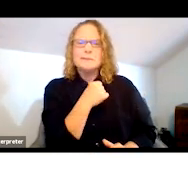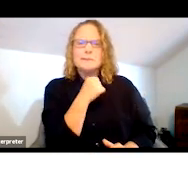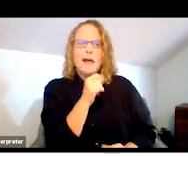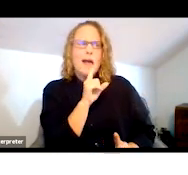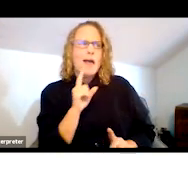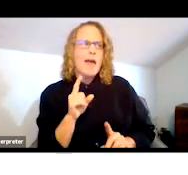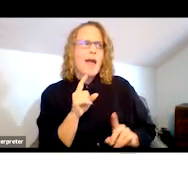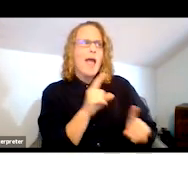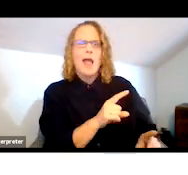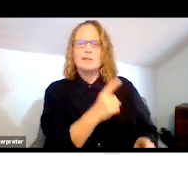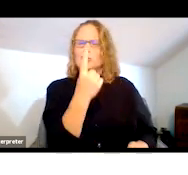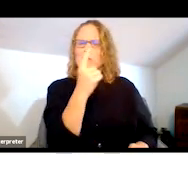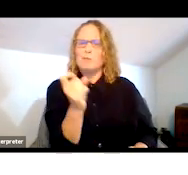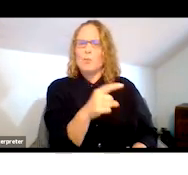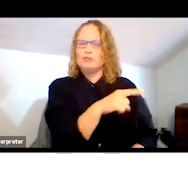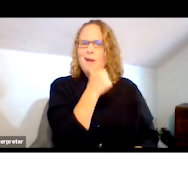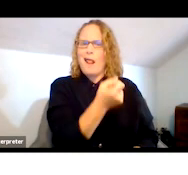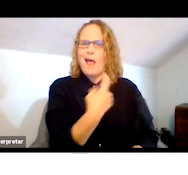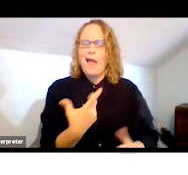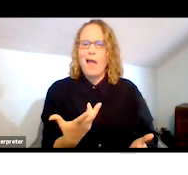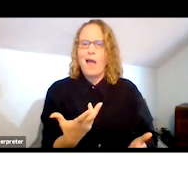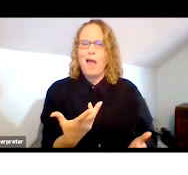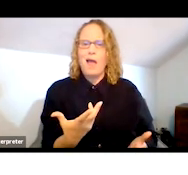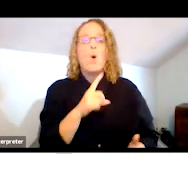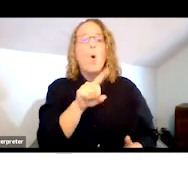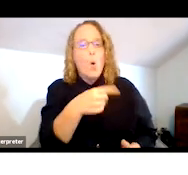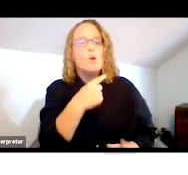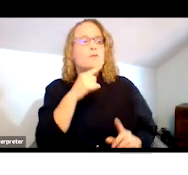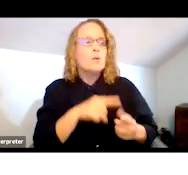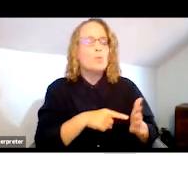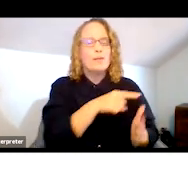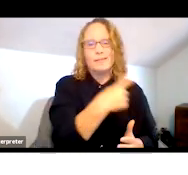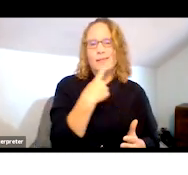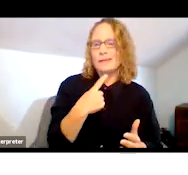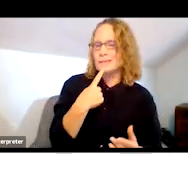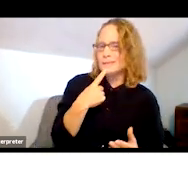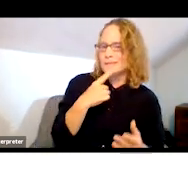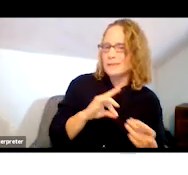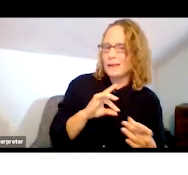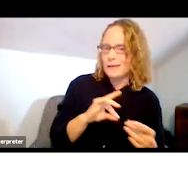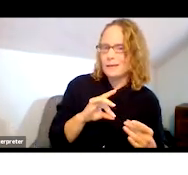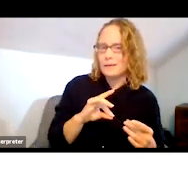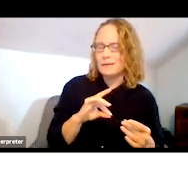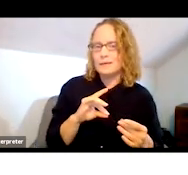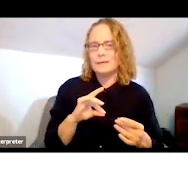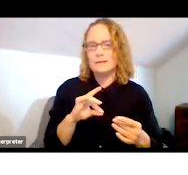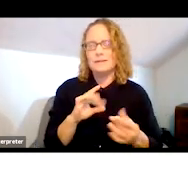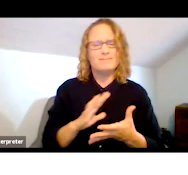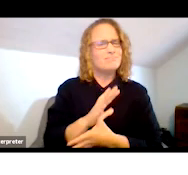we share an opinion, and that's not always helpful. We also want to avoid answering questions